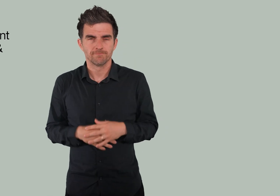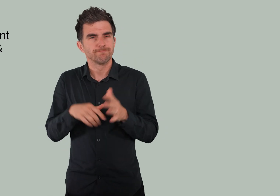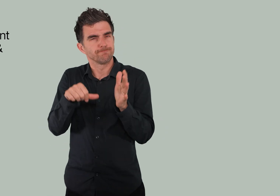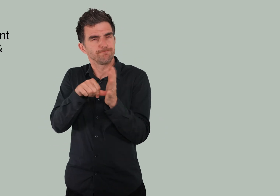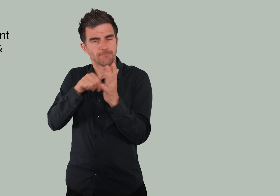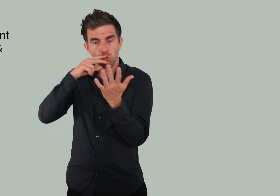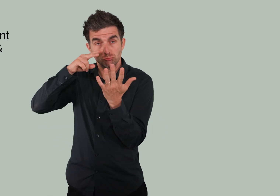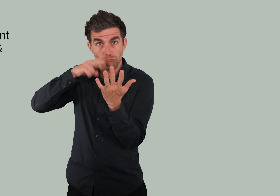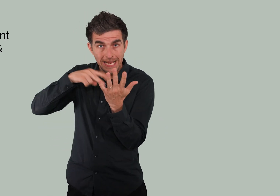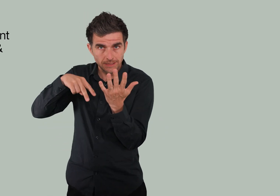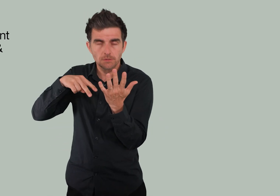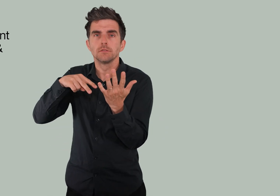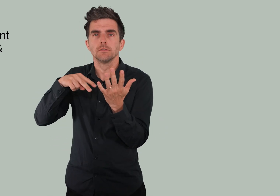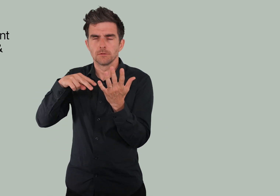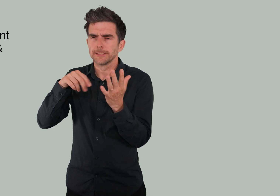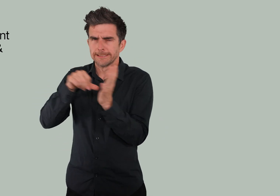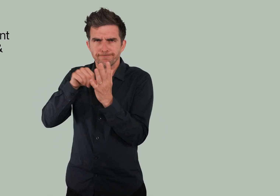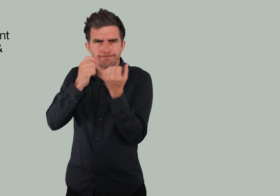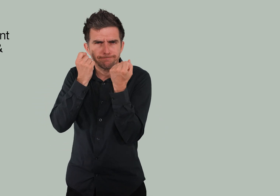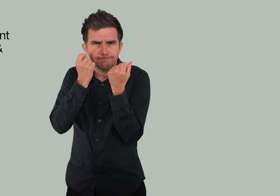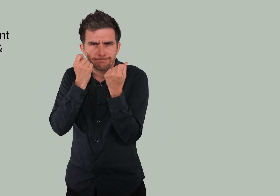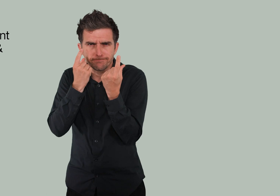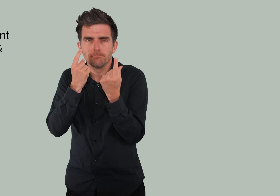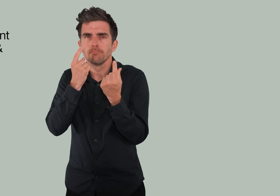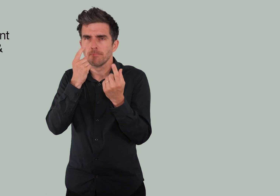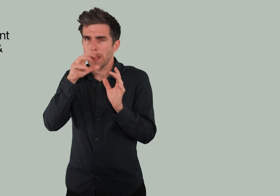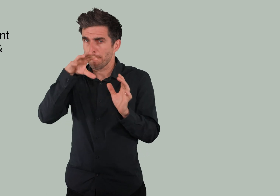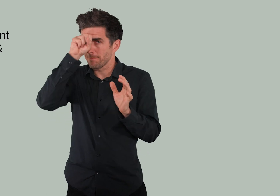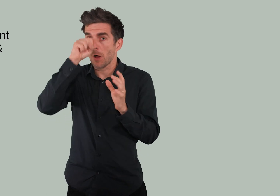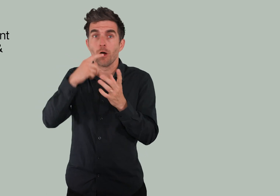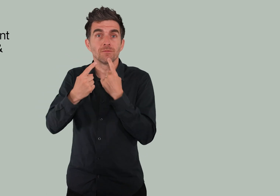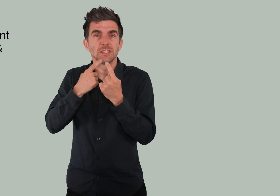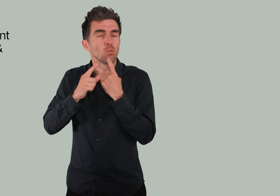• Difficulty reading, understanding and remembering information